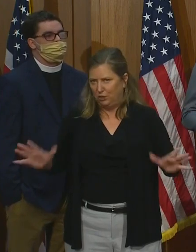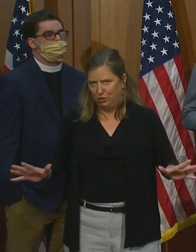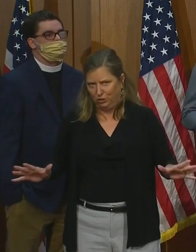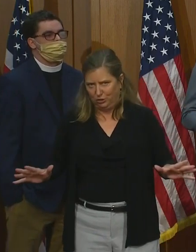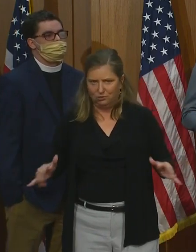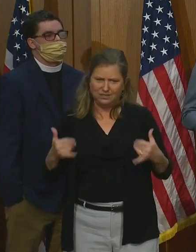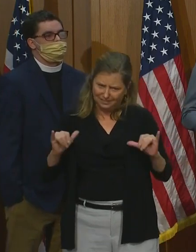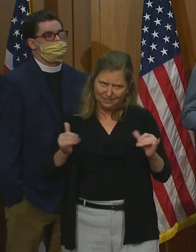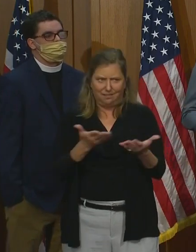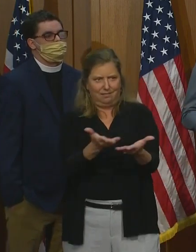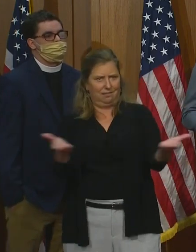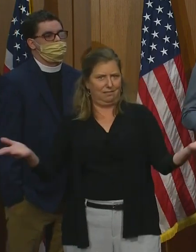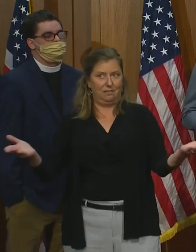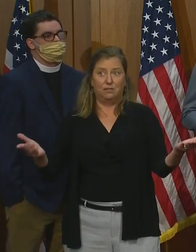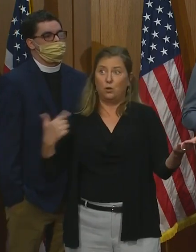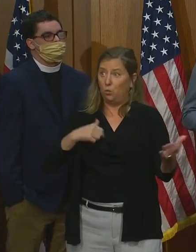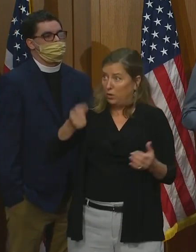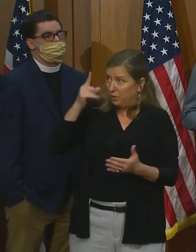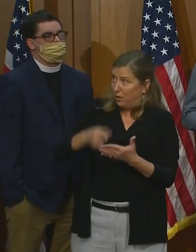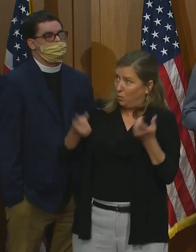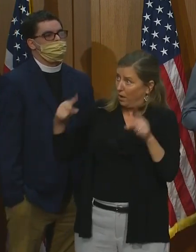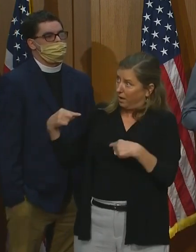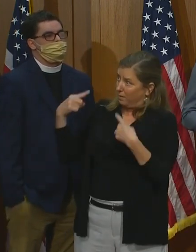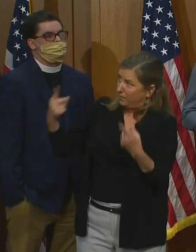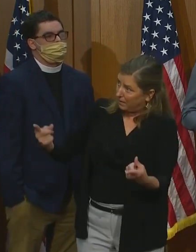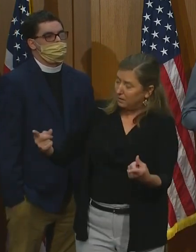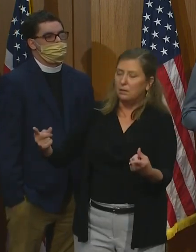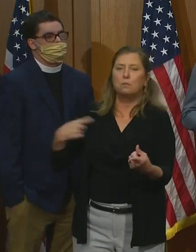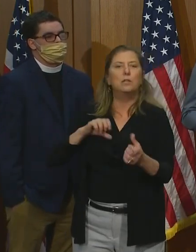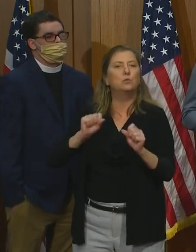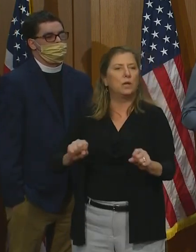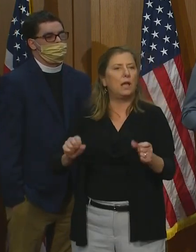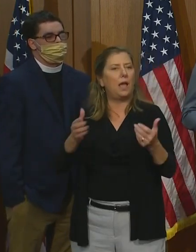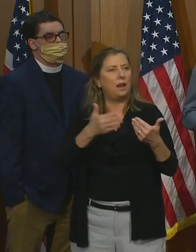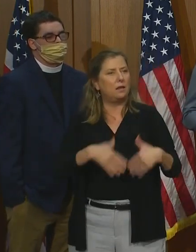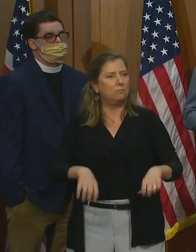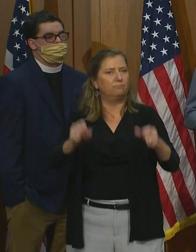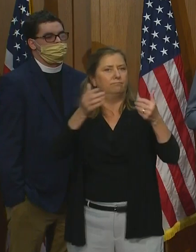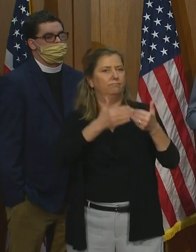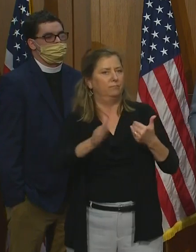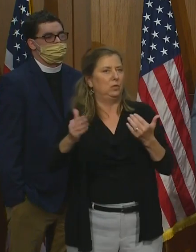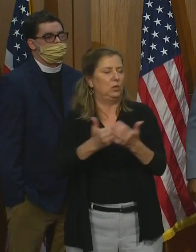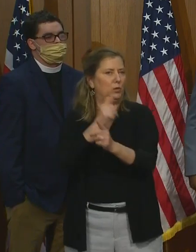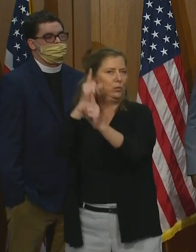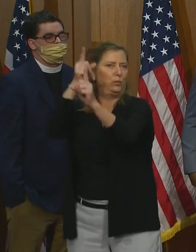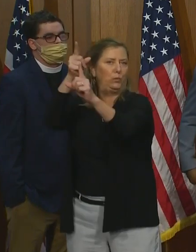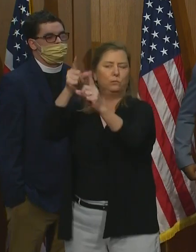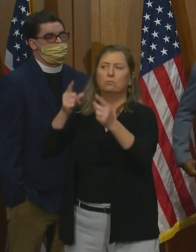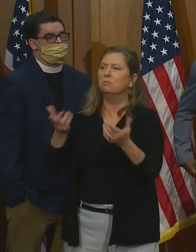IS STILL WITH US AND SO THE MORE THAT WE CAN ALL. UNDERSTAND THAT HISTORY THE